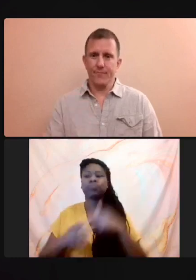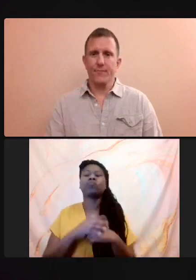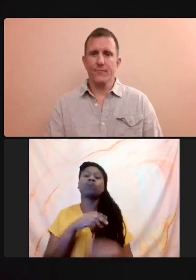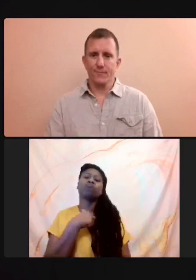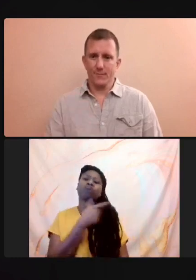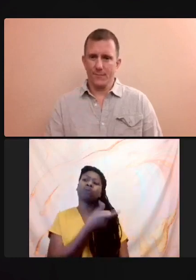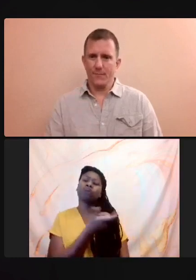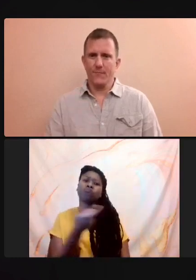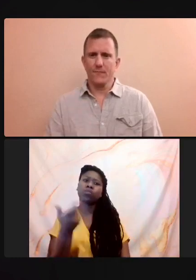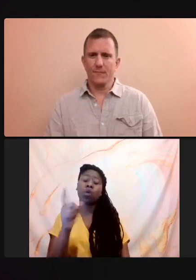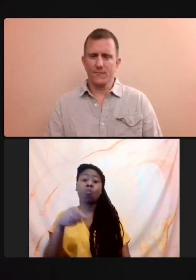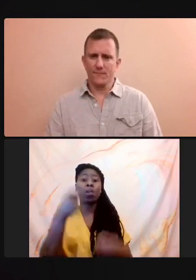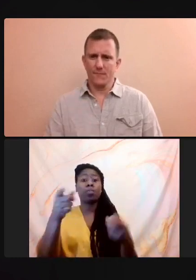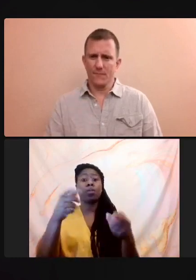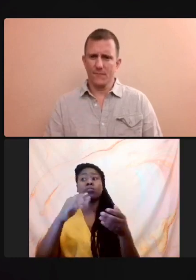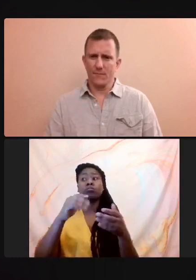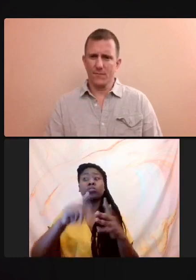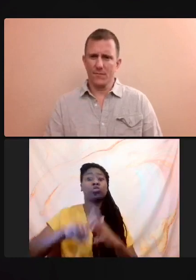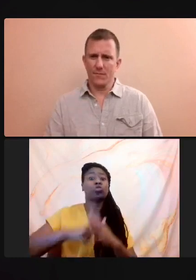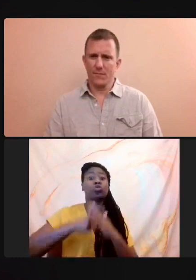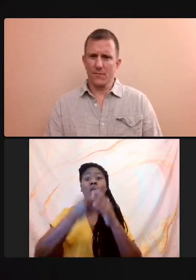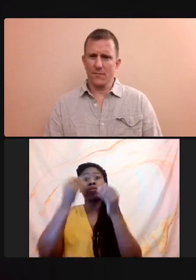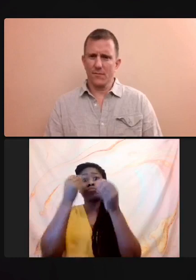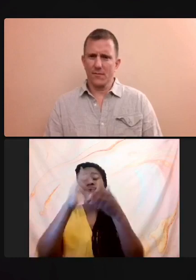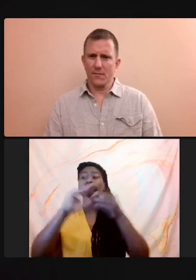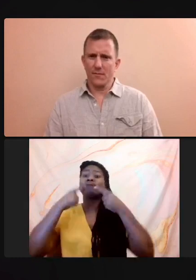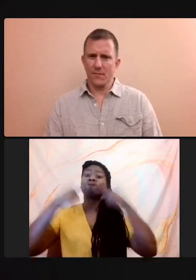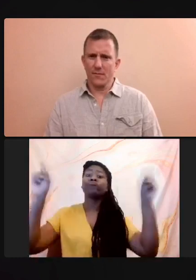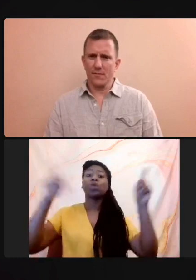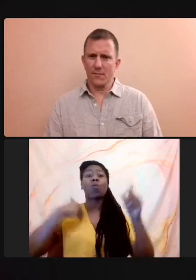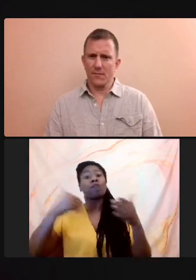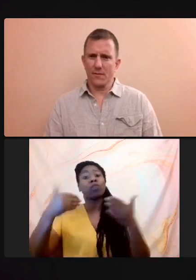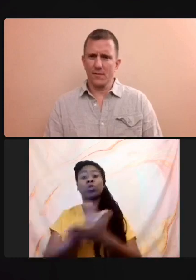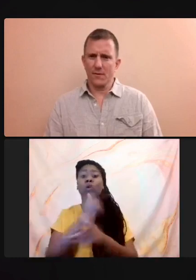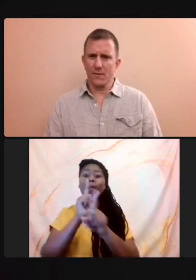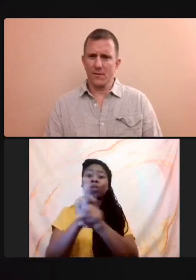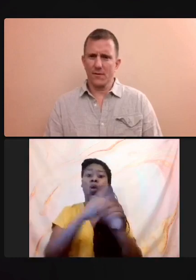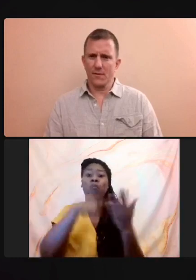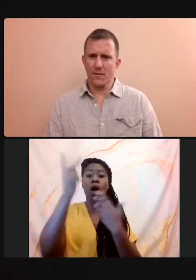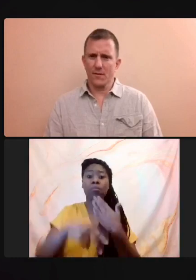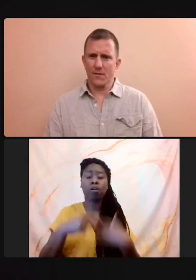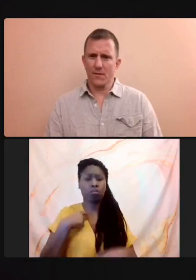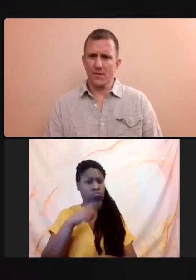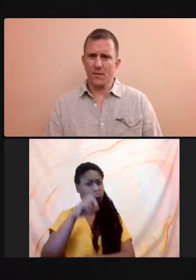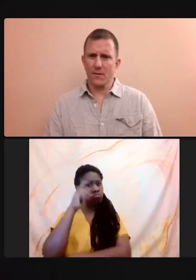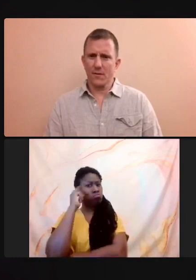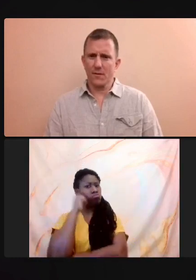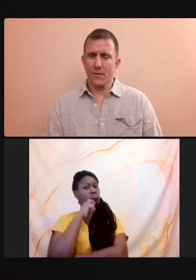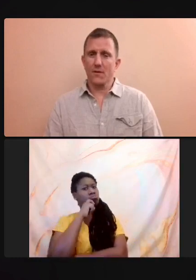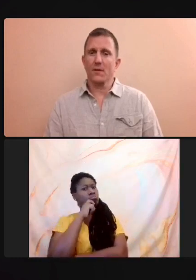And so when I started to actually get this information, I thought about they have a mentorship program.